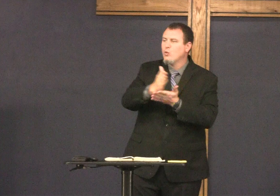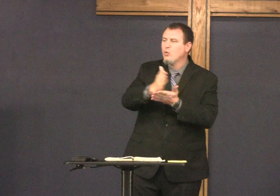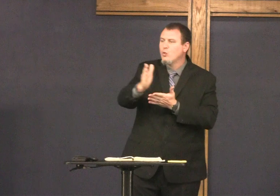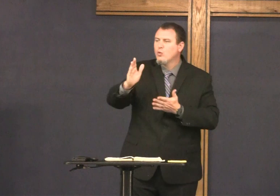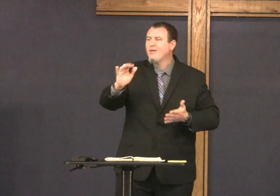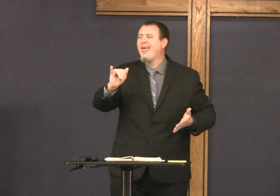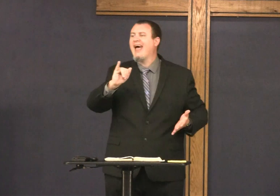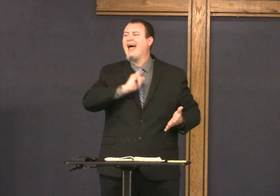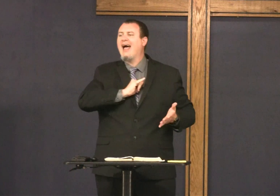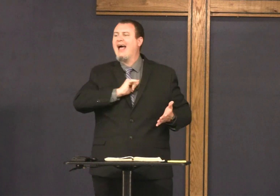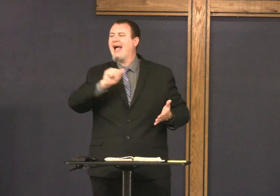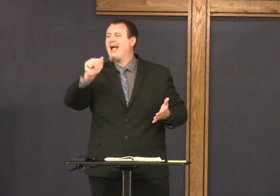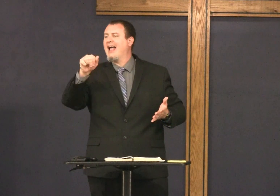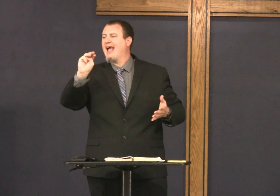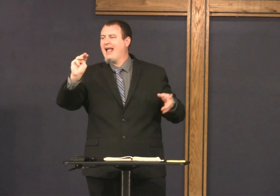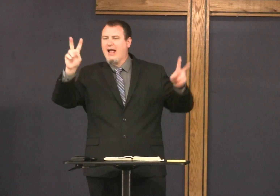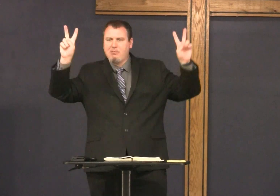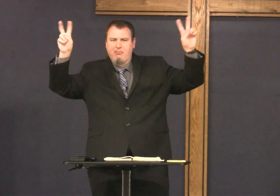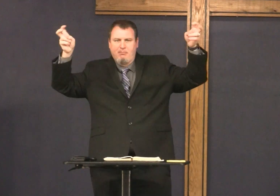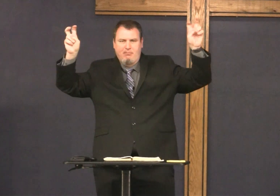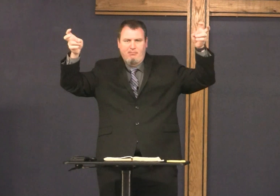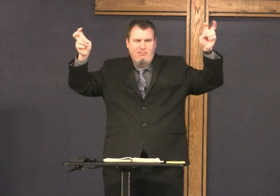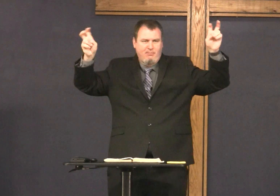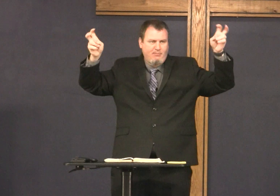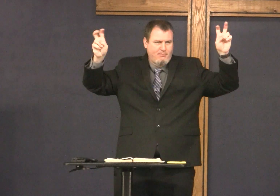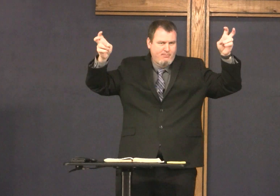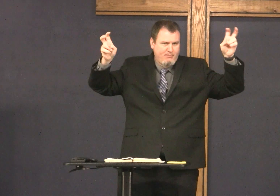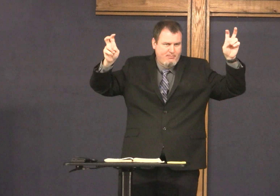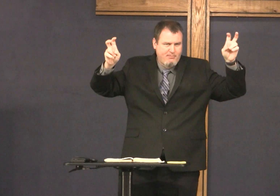we've been preaching through the series I am